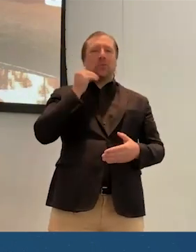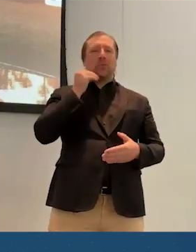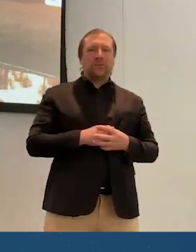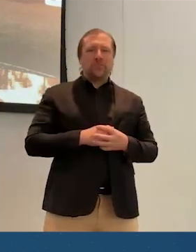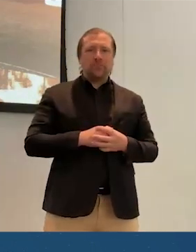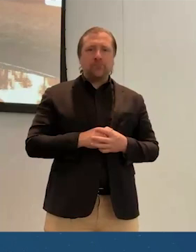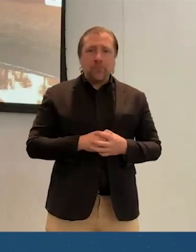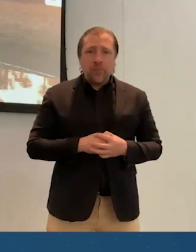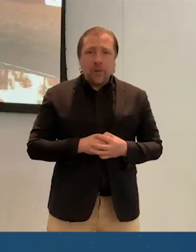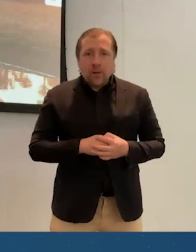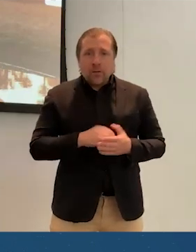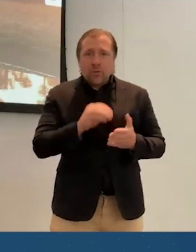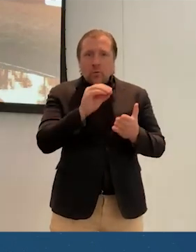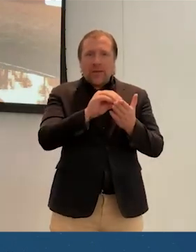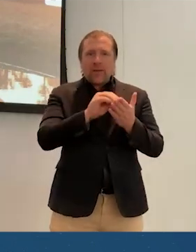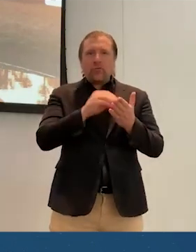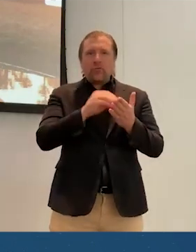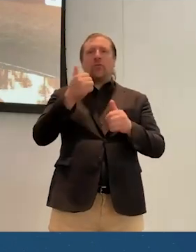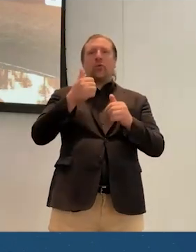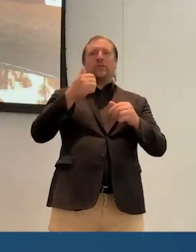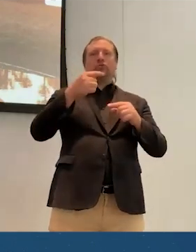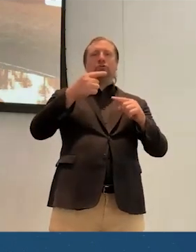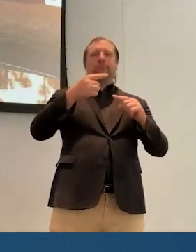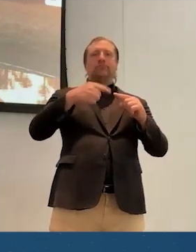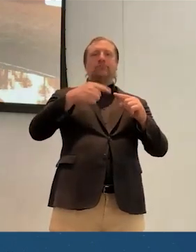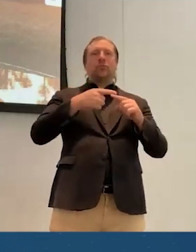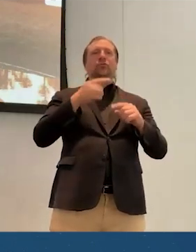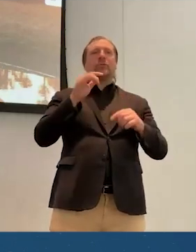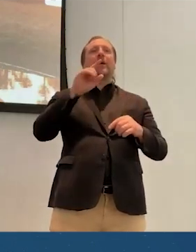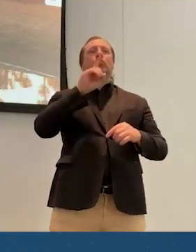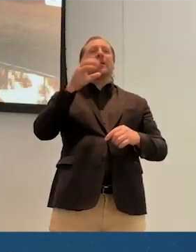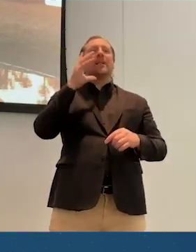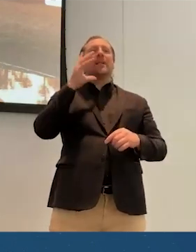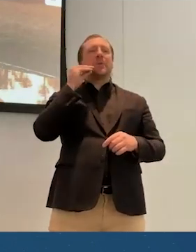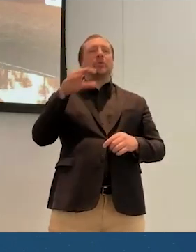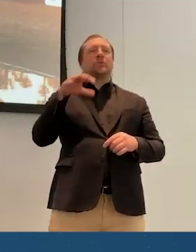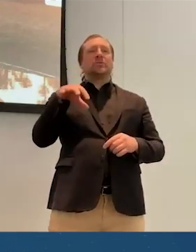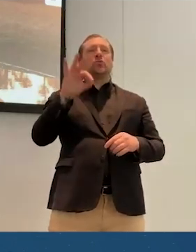experience, which allowed us to fine-tune the design based